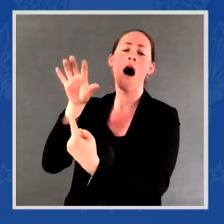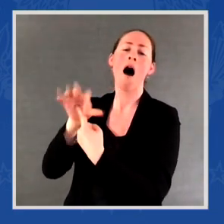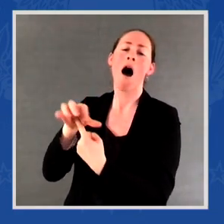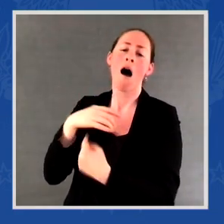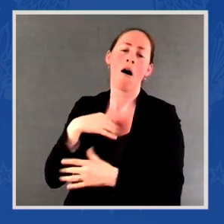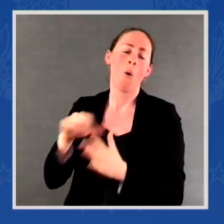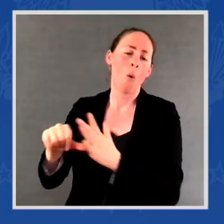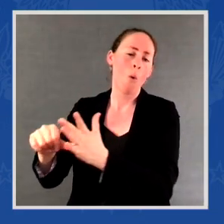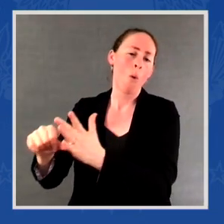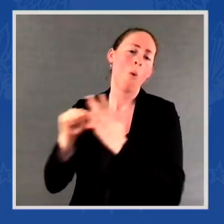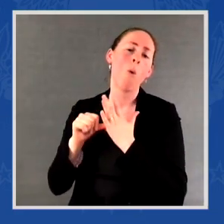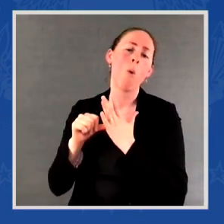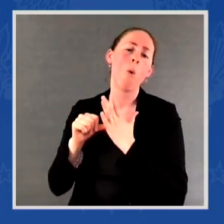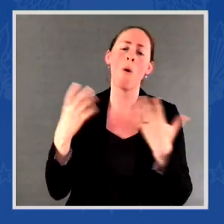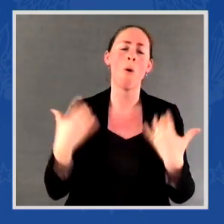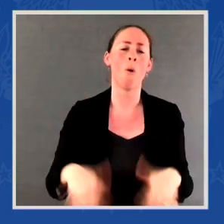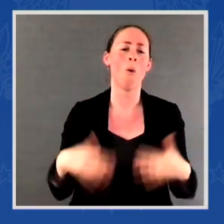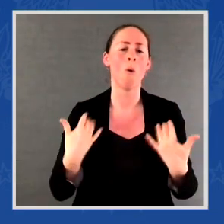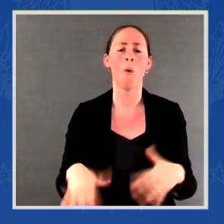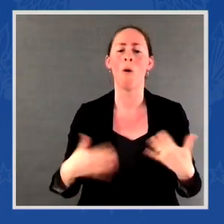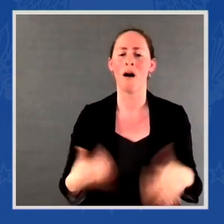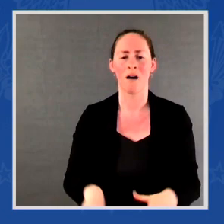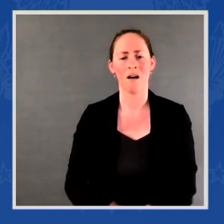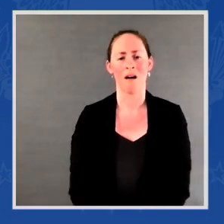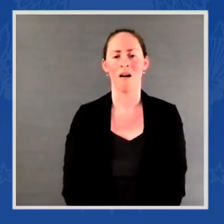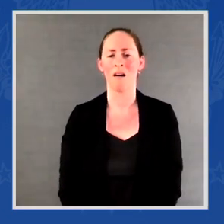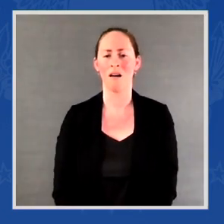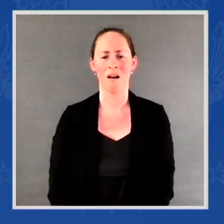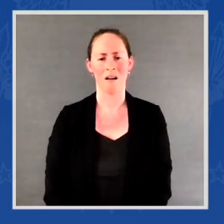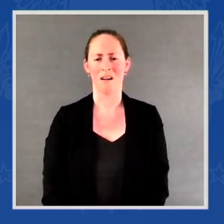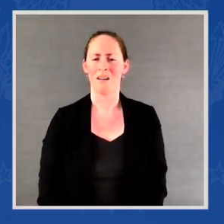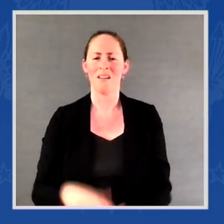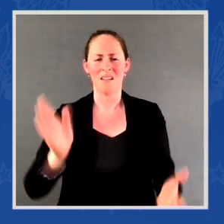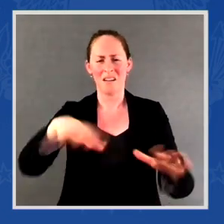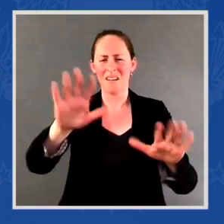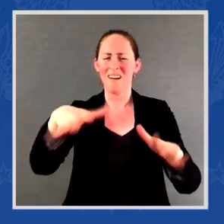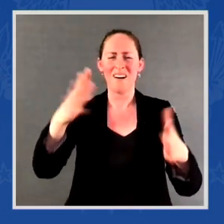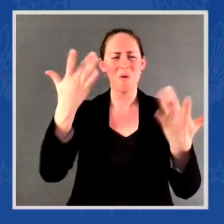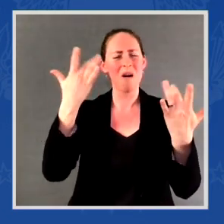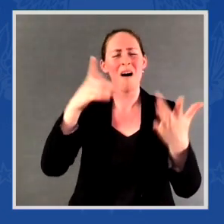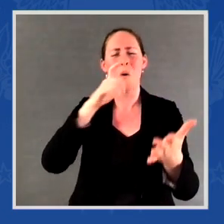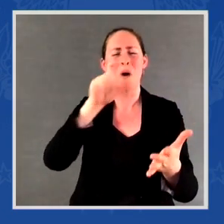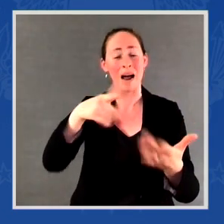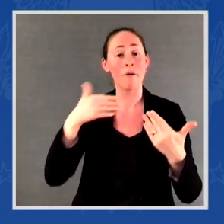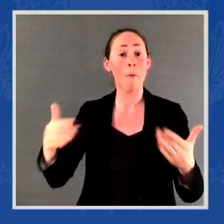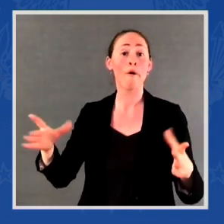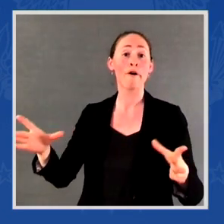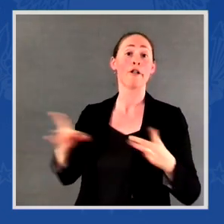to the deadly virus for one single day more. And as they say in my church, I'm preaching to the choir,